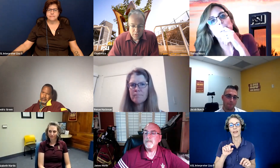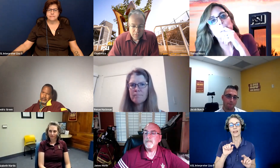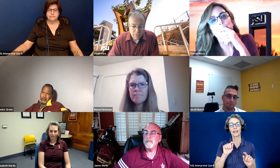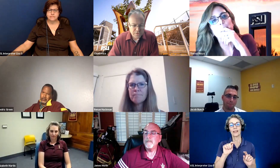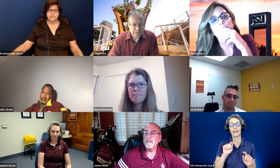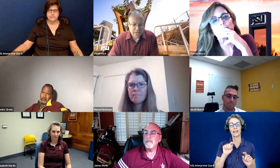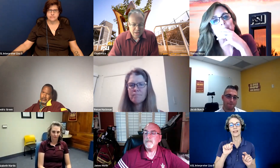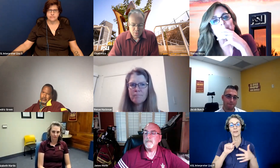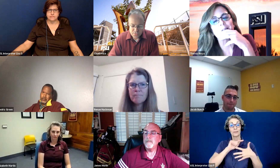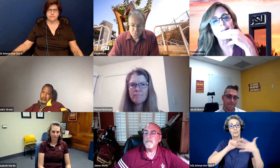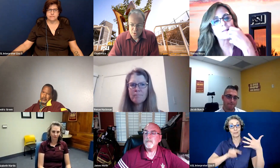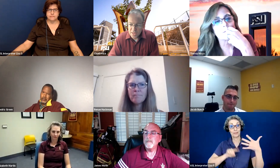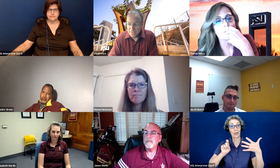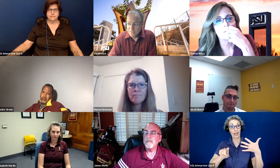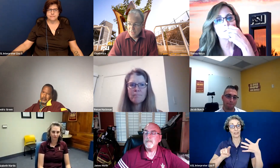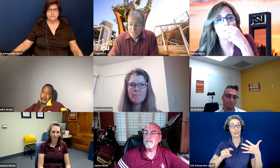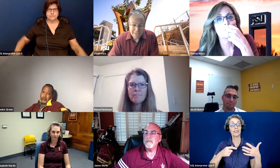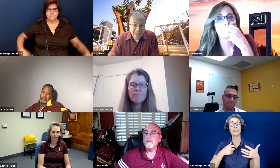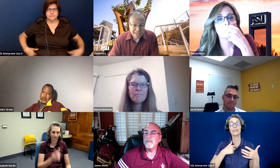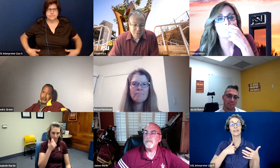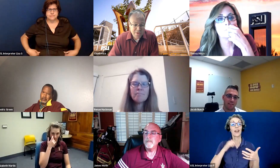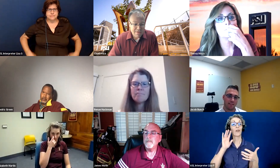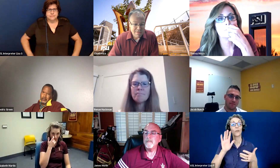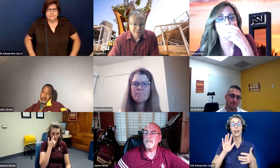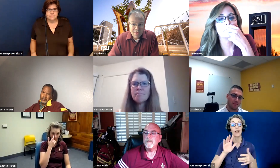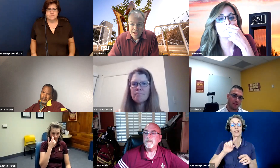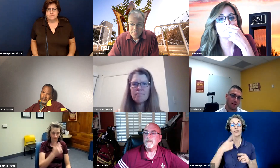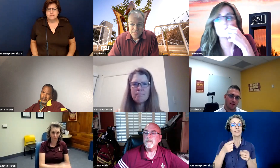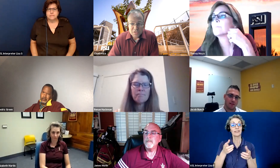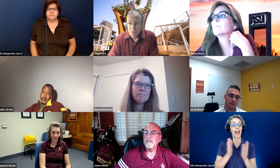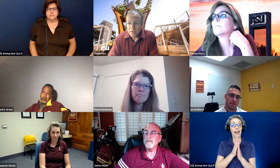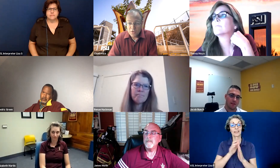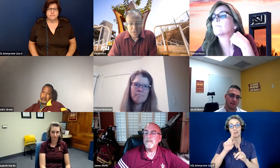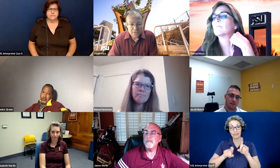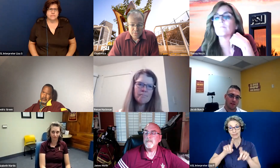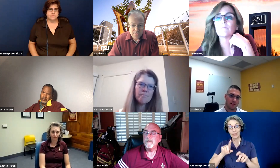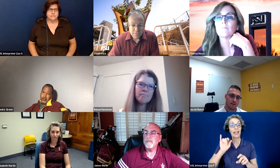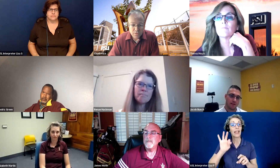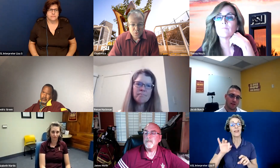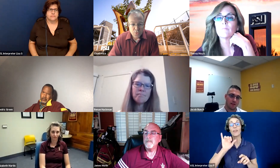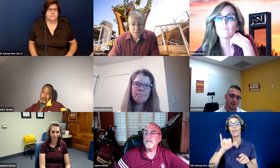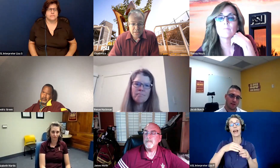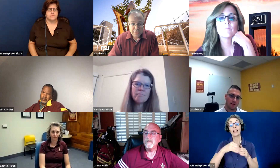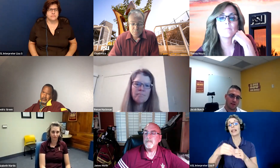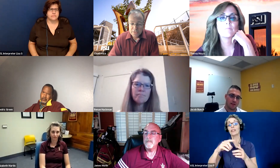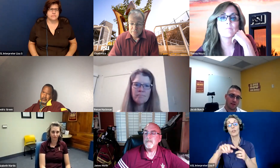We're just going to kind of go through and ask them here, if they sparked questions for those of you who are in attendance, please,